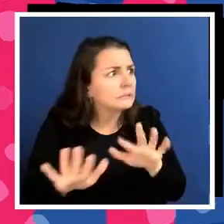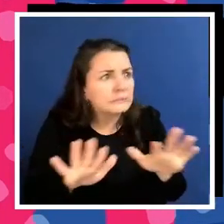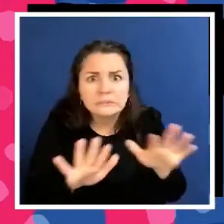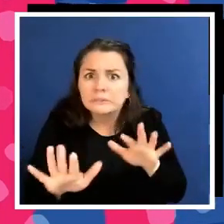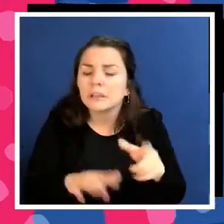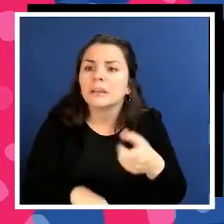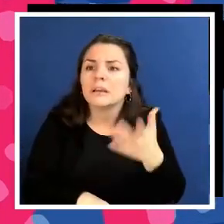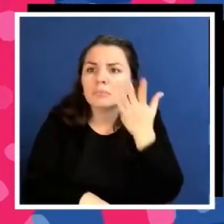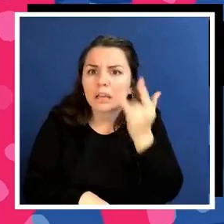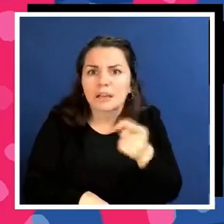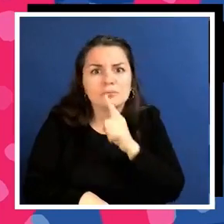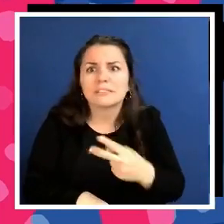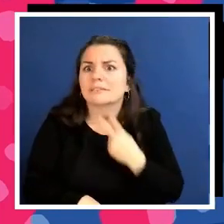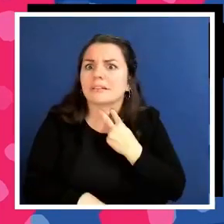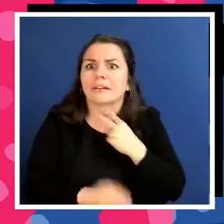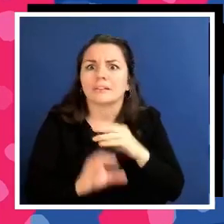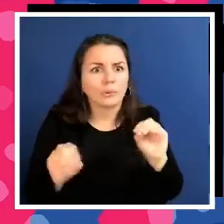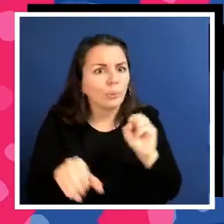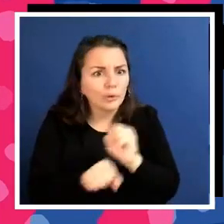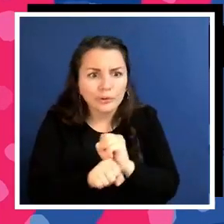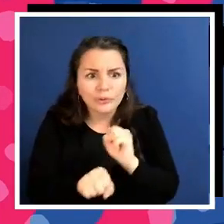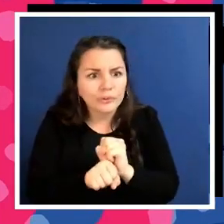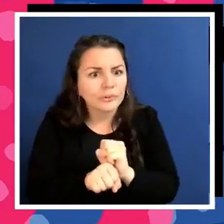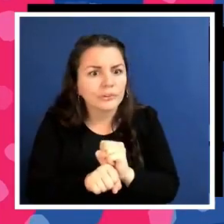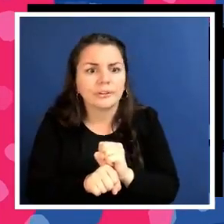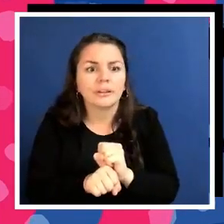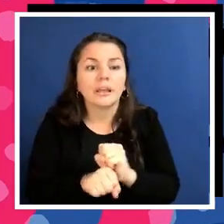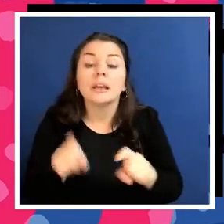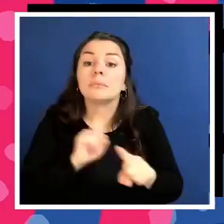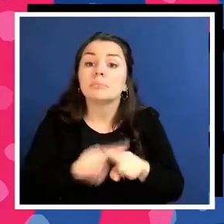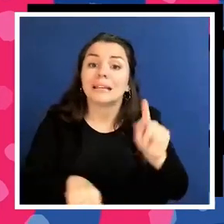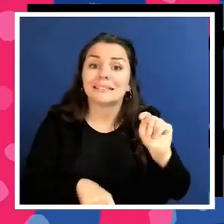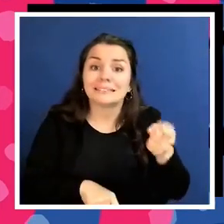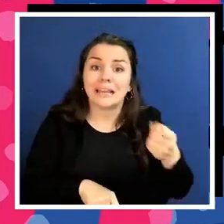PAYCHECK TO PAYCHECK.